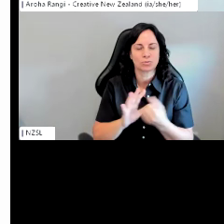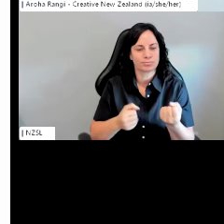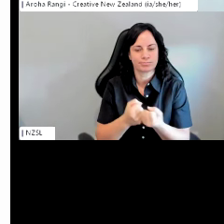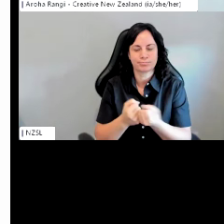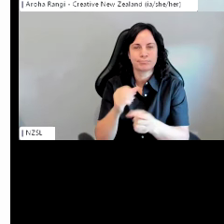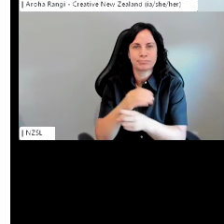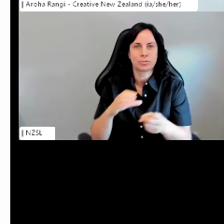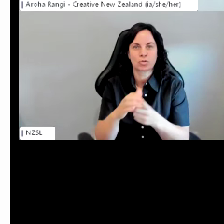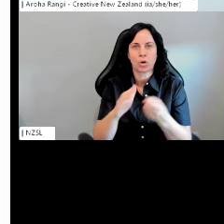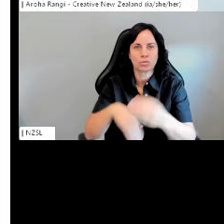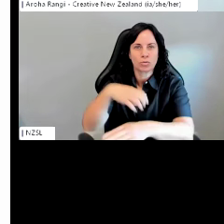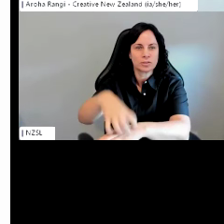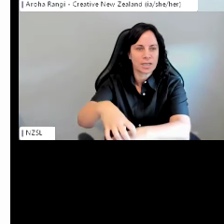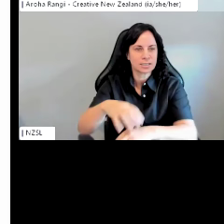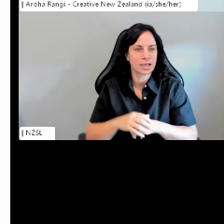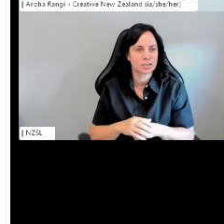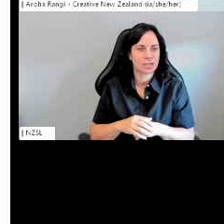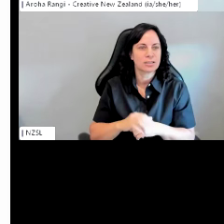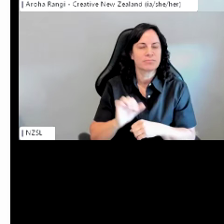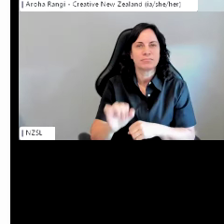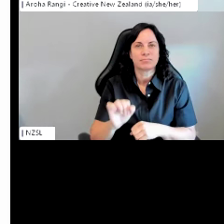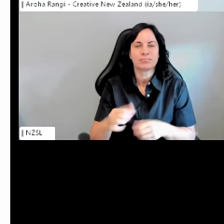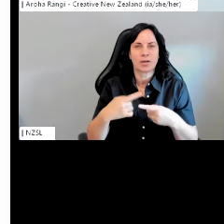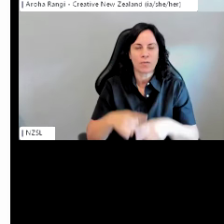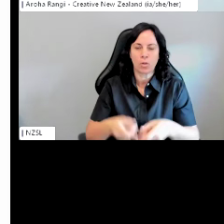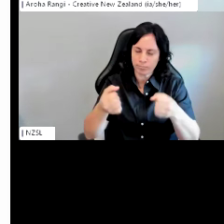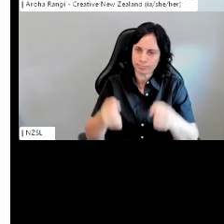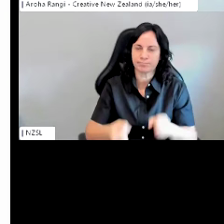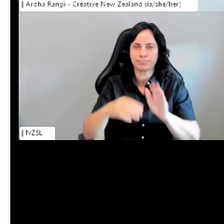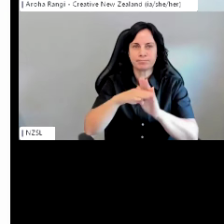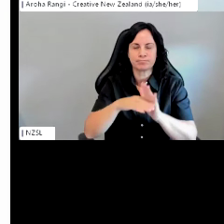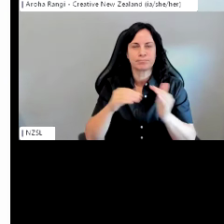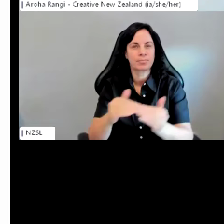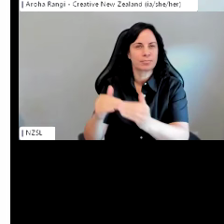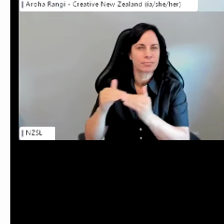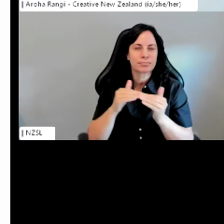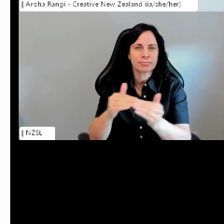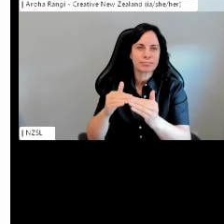cultural organizations but very egalitarian and democratic and very uh very you know very